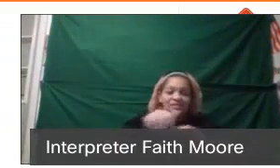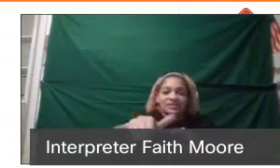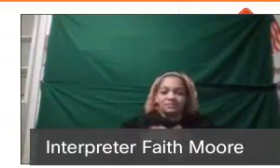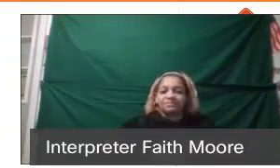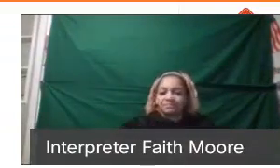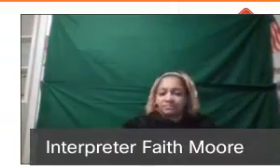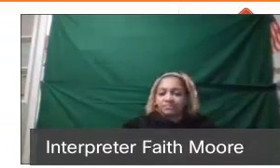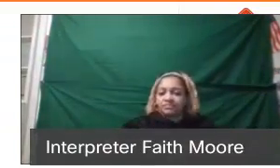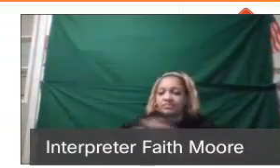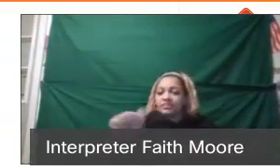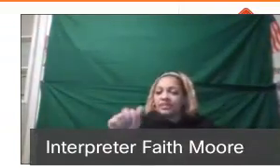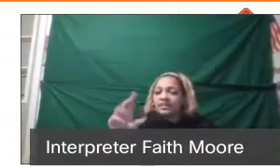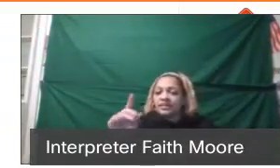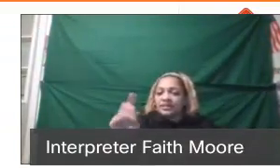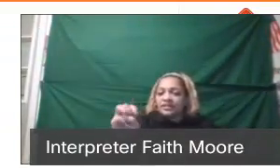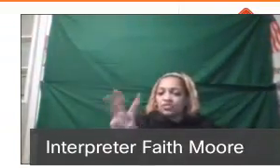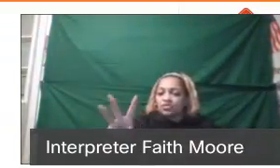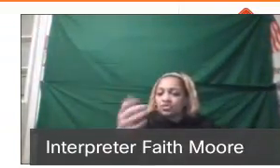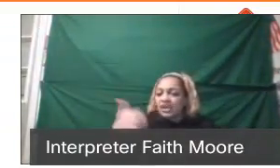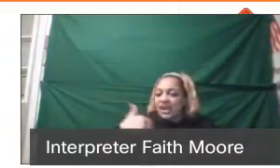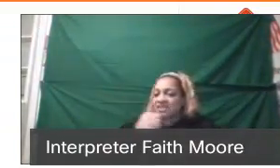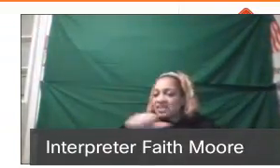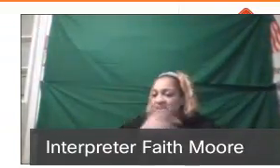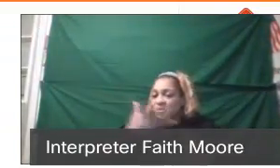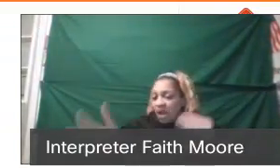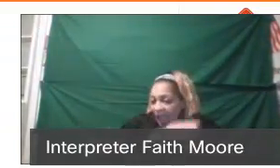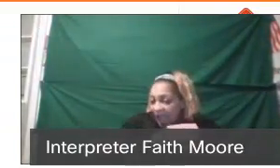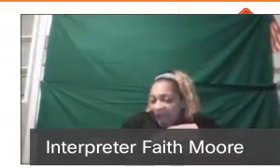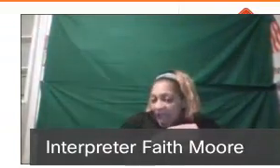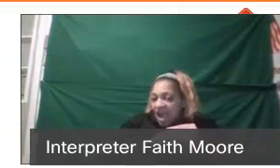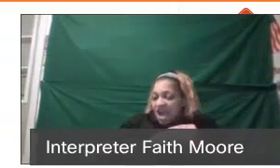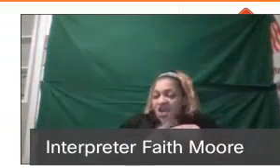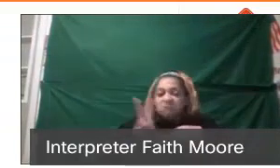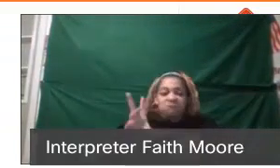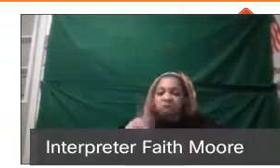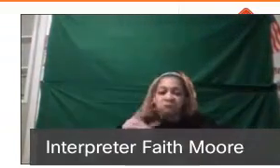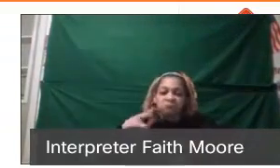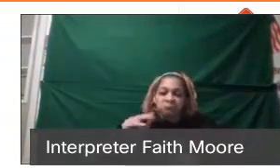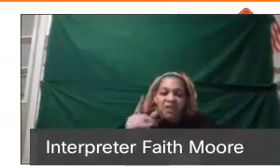No, I think I think you address everything. Yep.